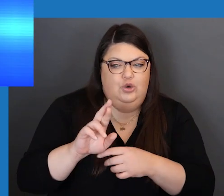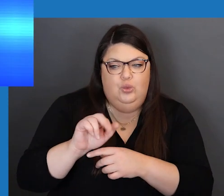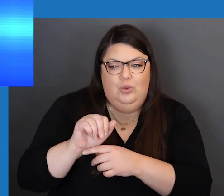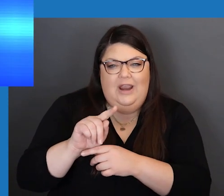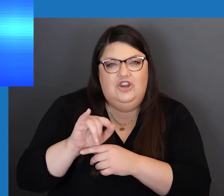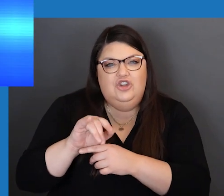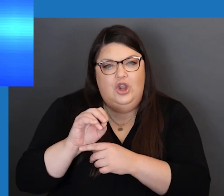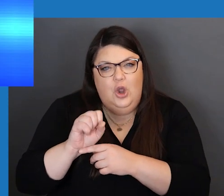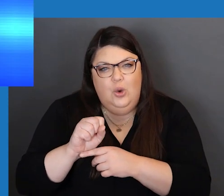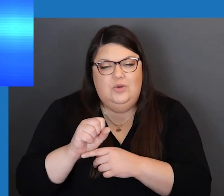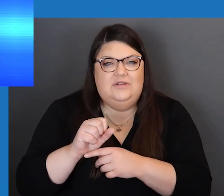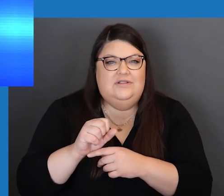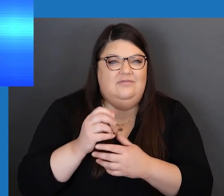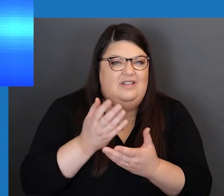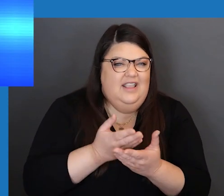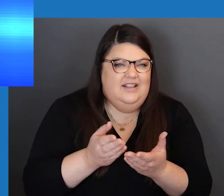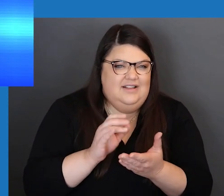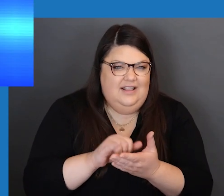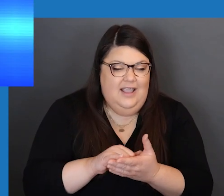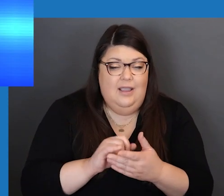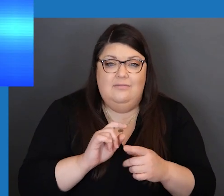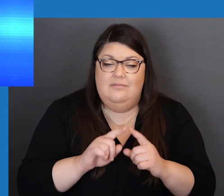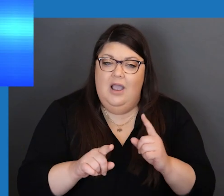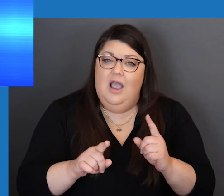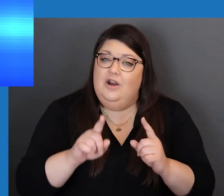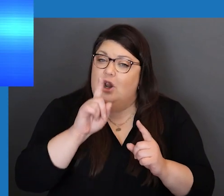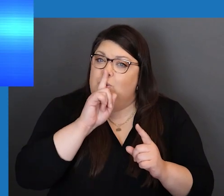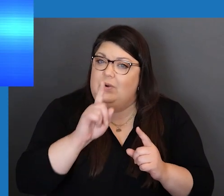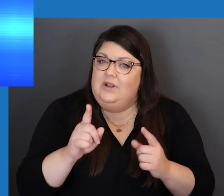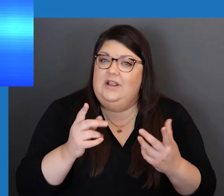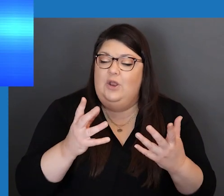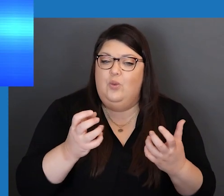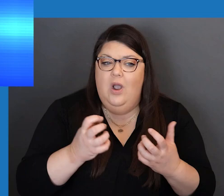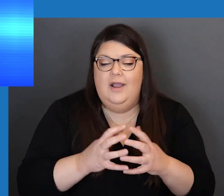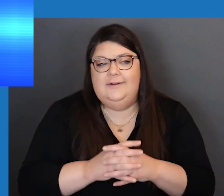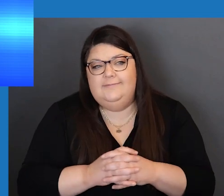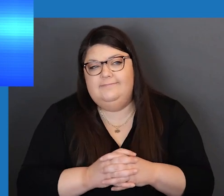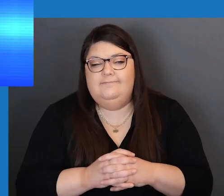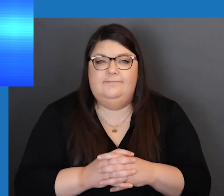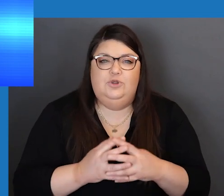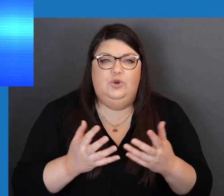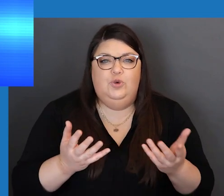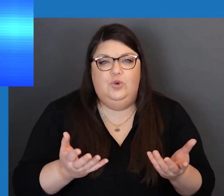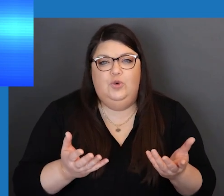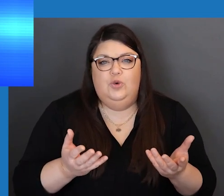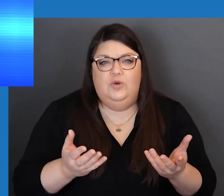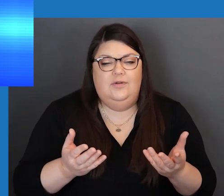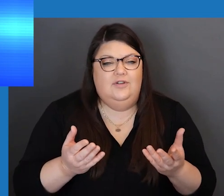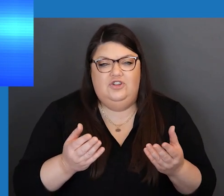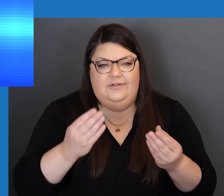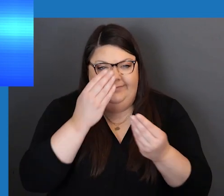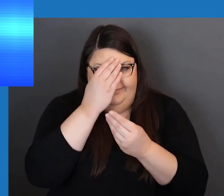But I really want to kind of put out there that it's so important